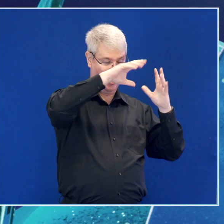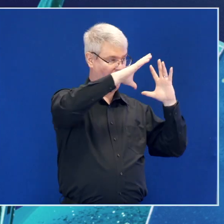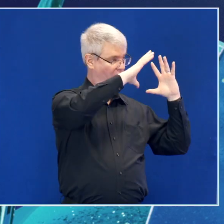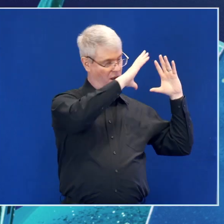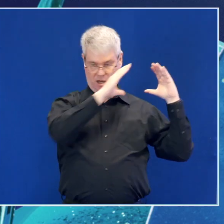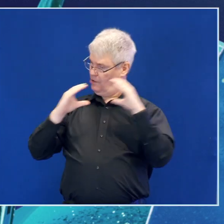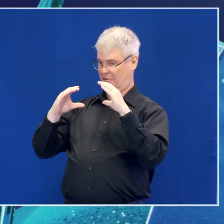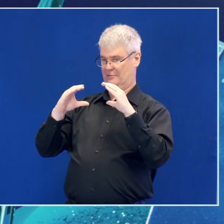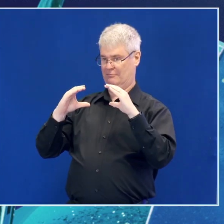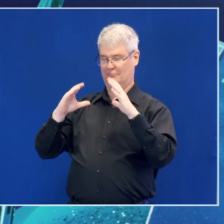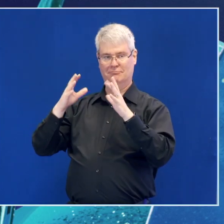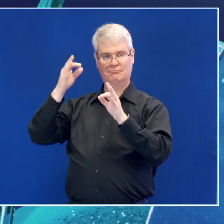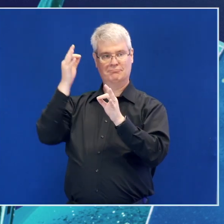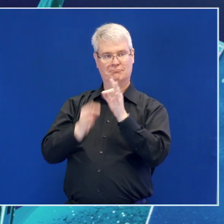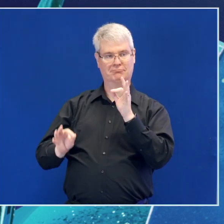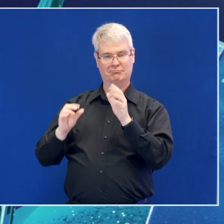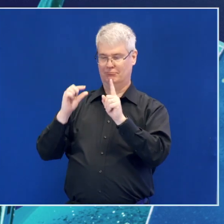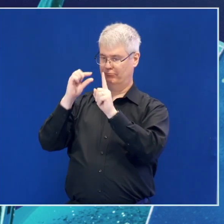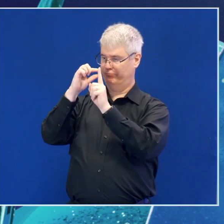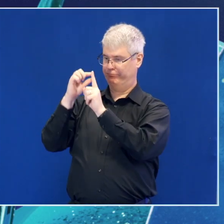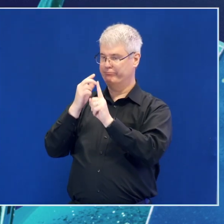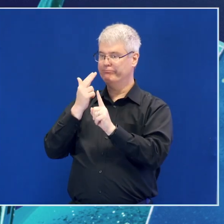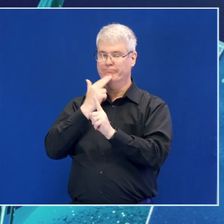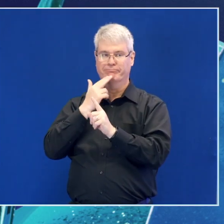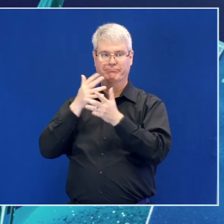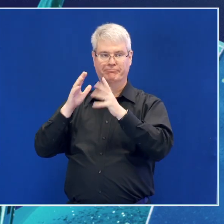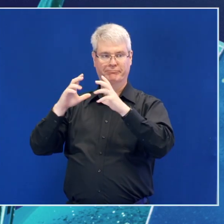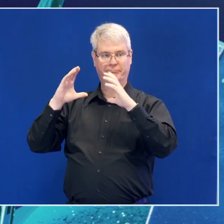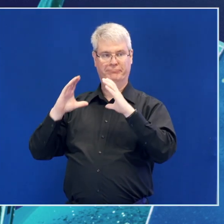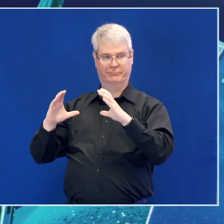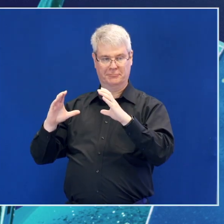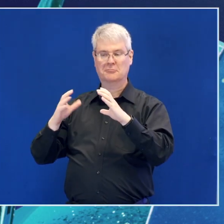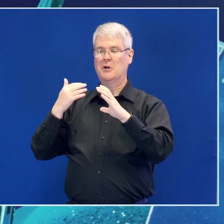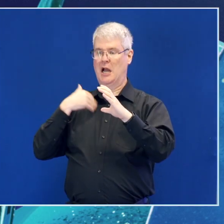no sub-bullets, and five next steps. I don't know who got out of something,